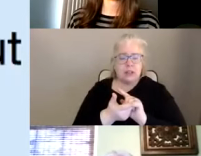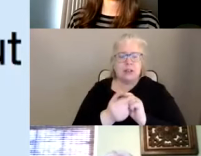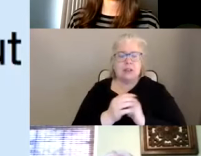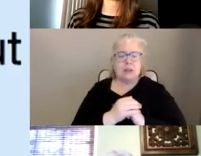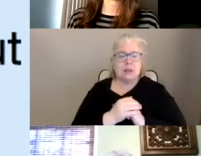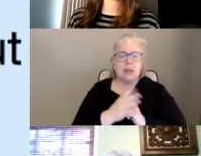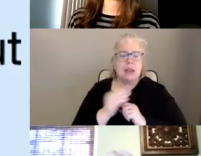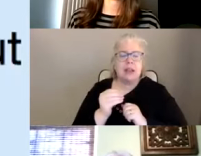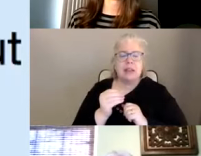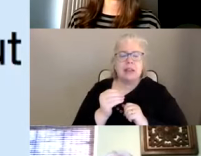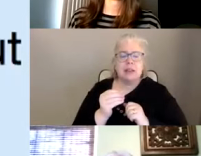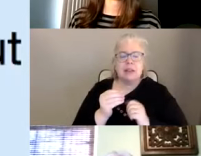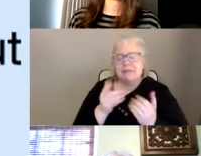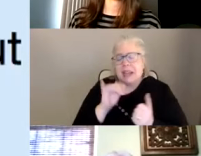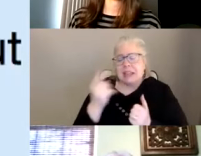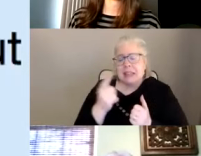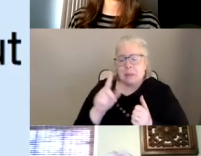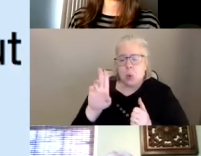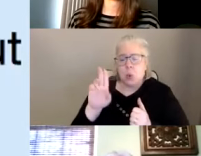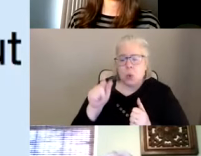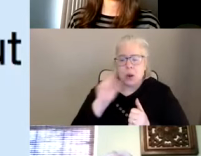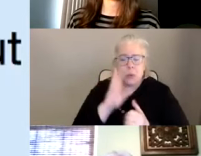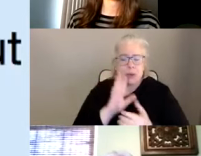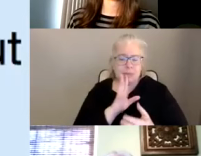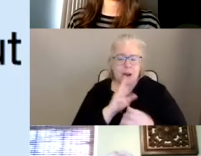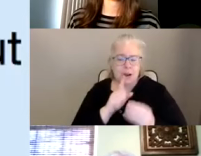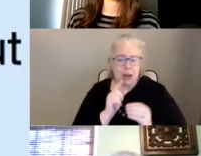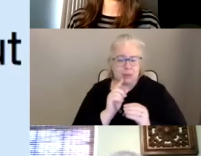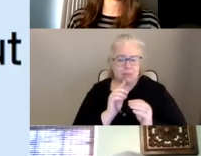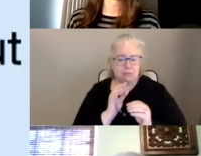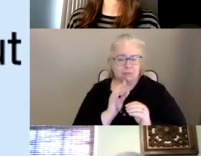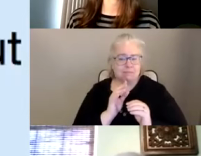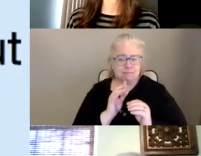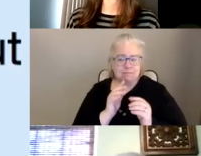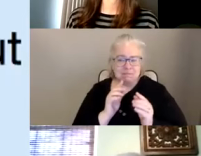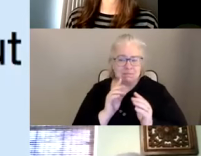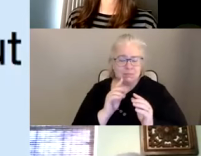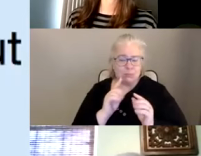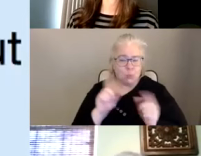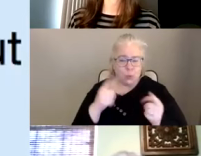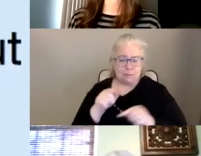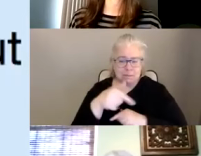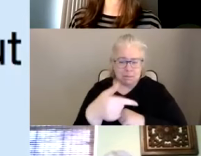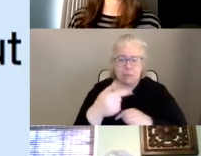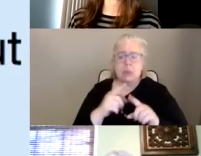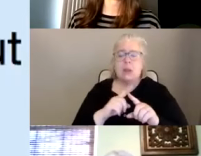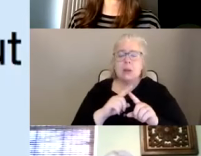And so that's something she'll talk about more in depth as she gets into her section. But just to kind of put it out there